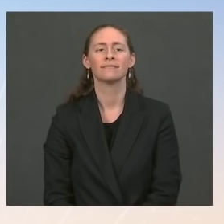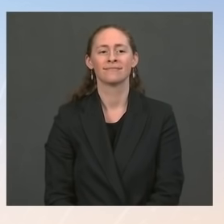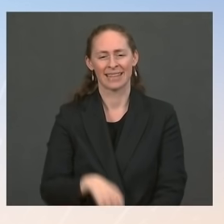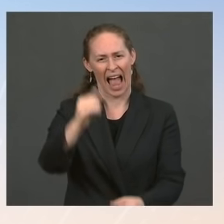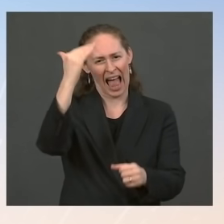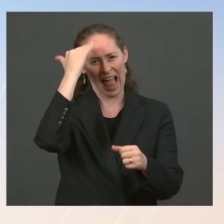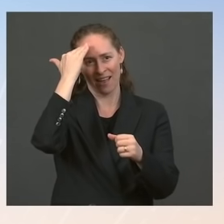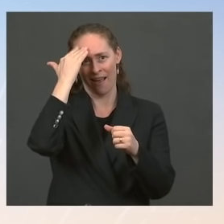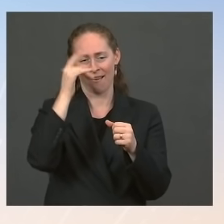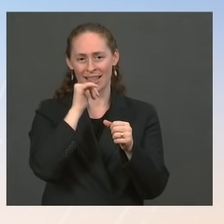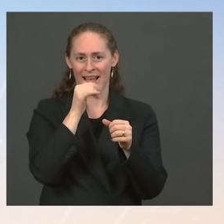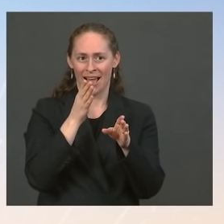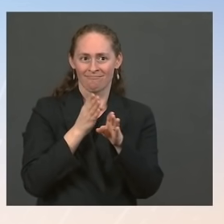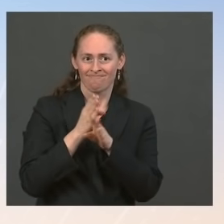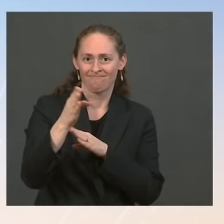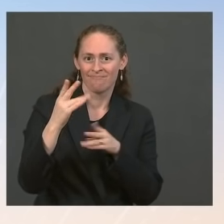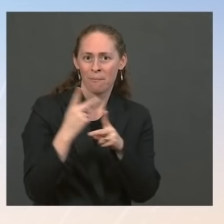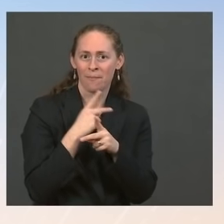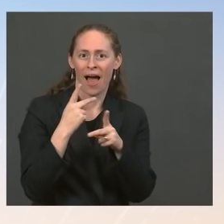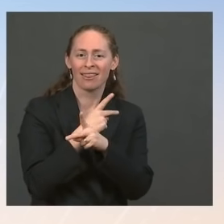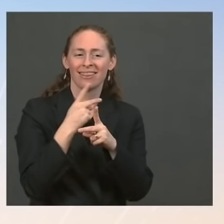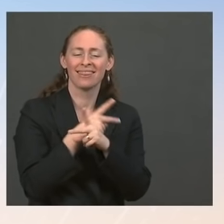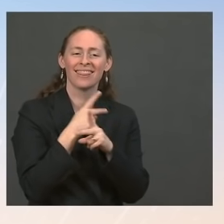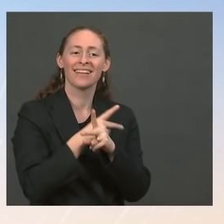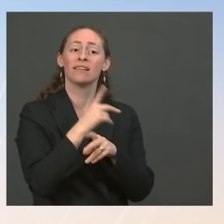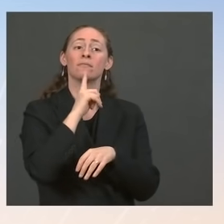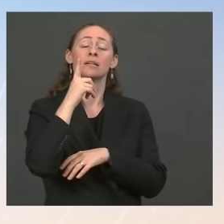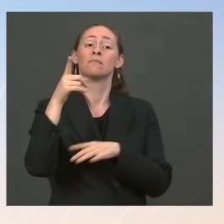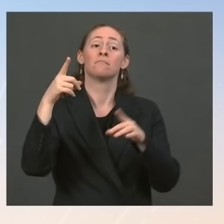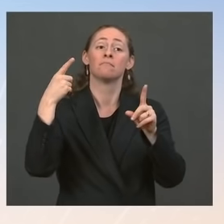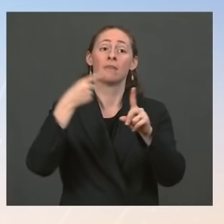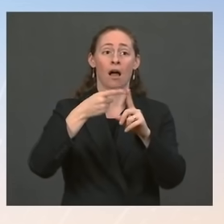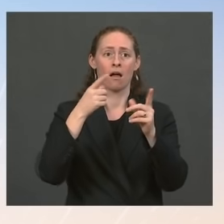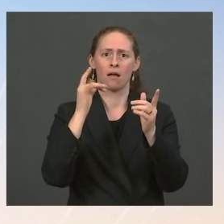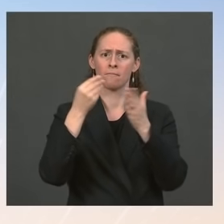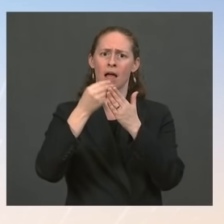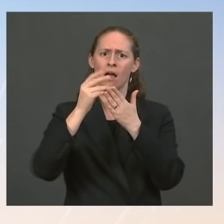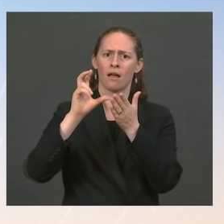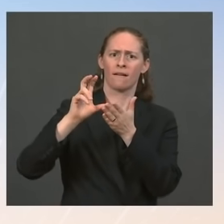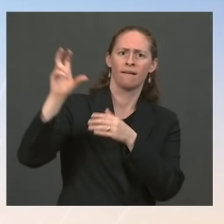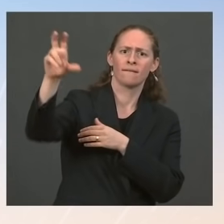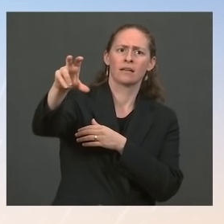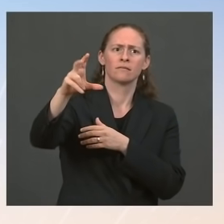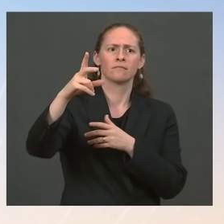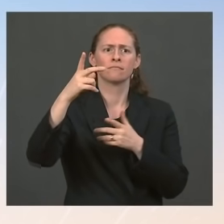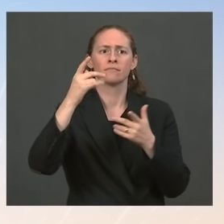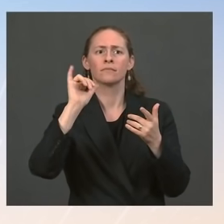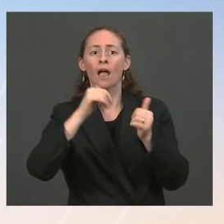But yes, of the investments that were proposed, including tax cuts and the payfors,